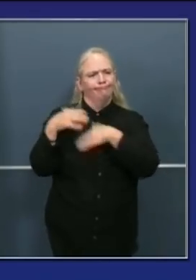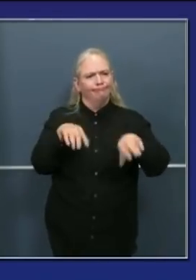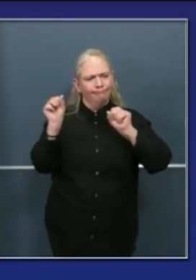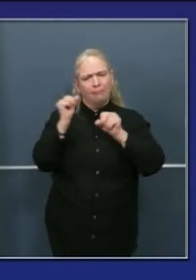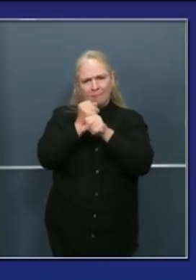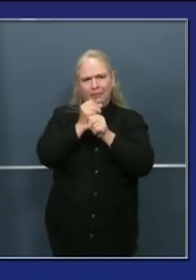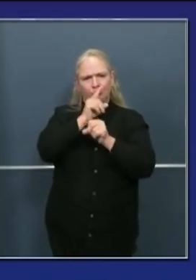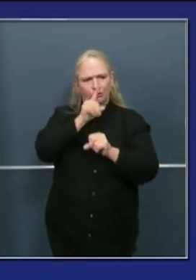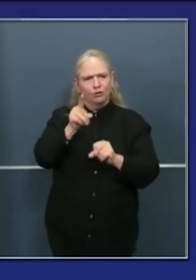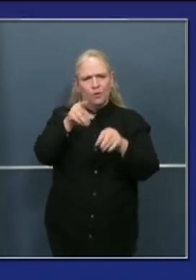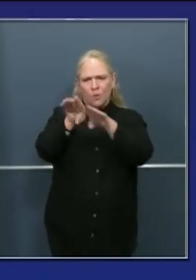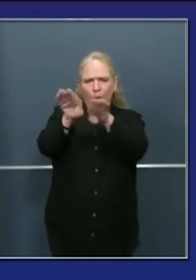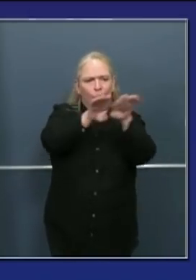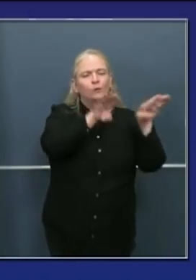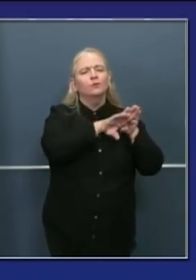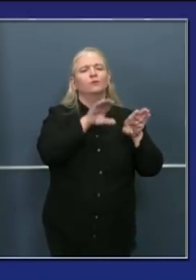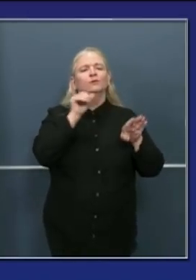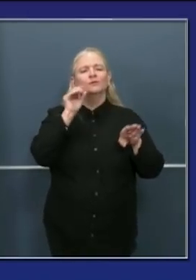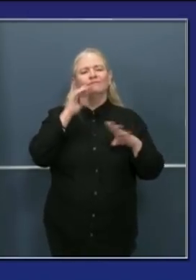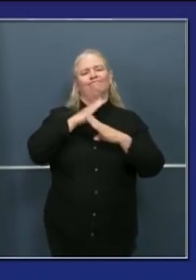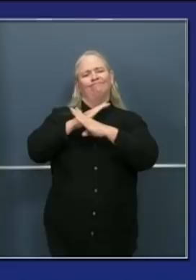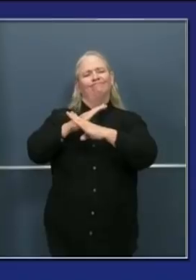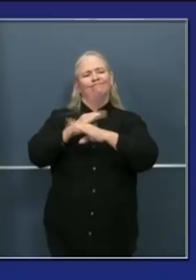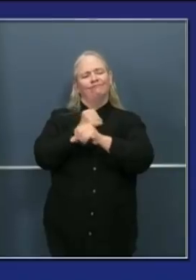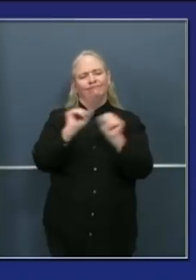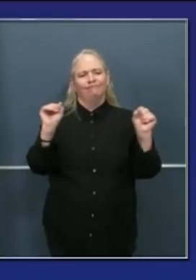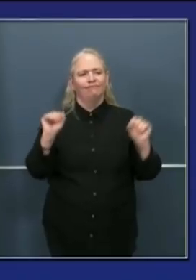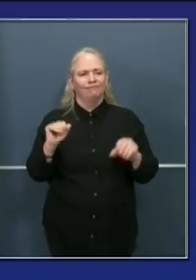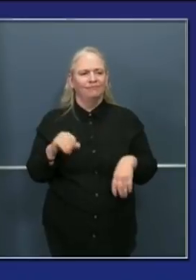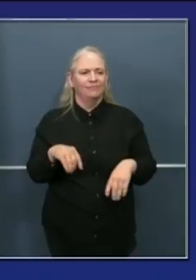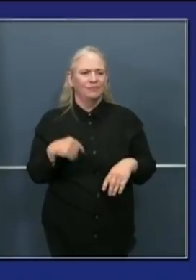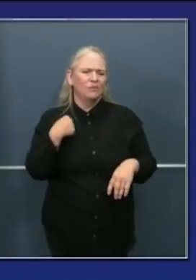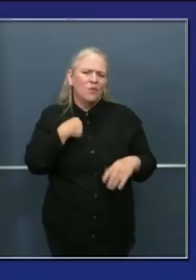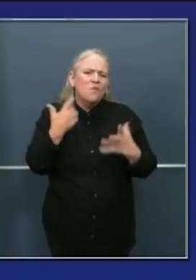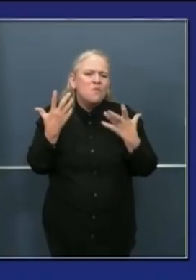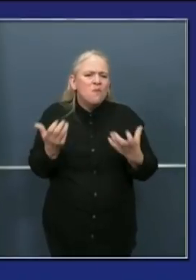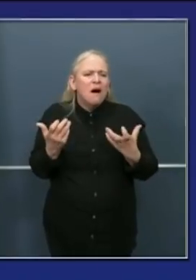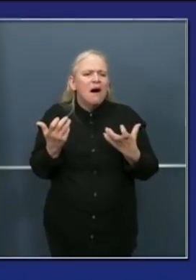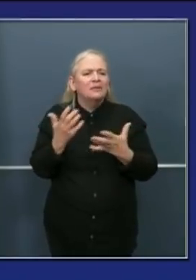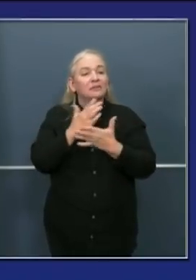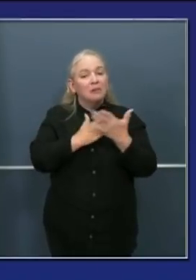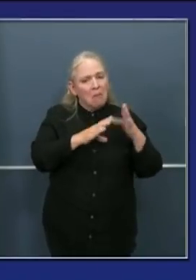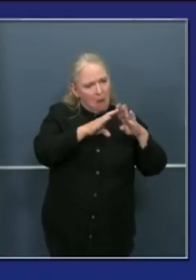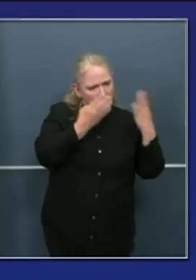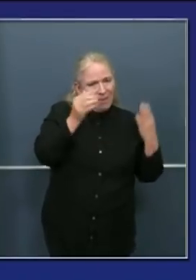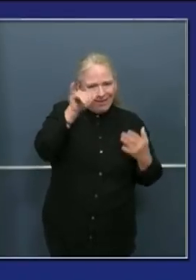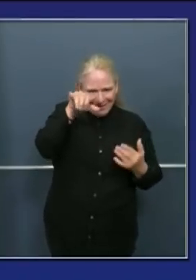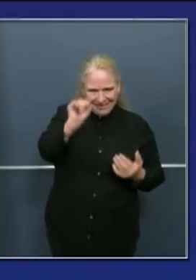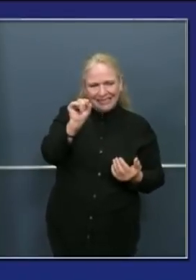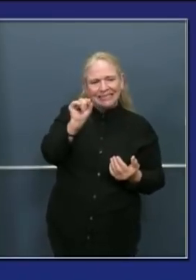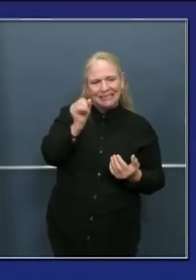IMPORTANTLY THE RESIDENTS IN THE STATE OF CALIFORNIA THAT ACTED OVERWHELMINGLY